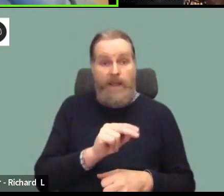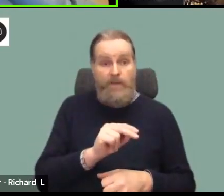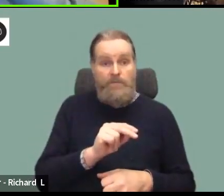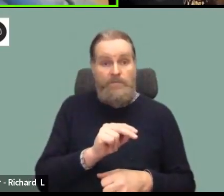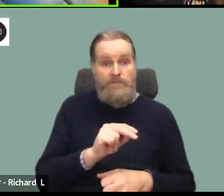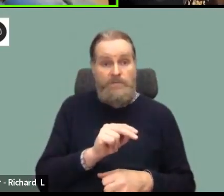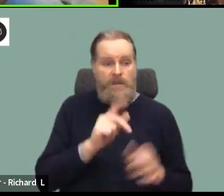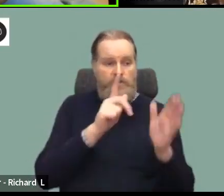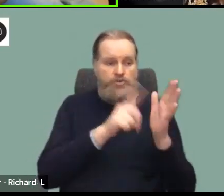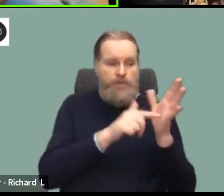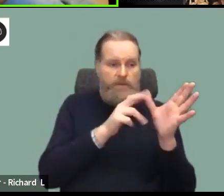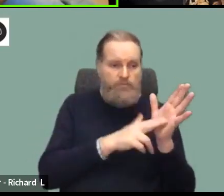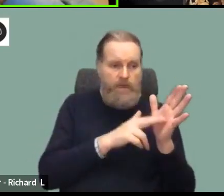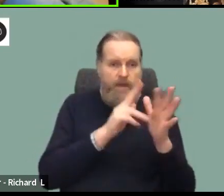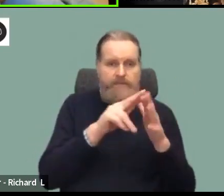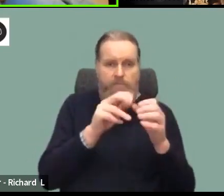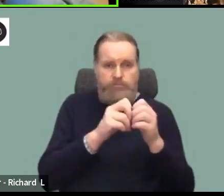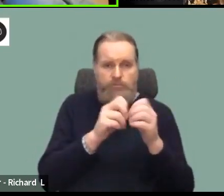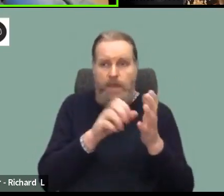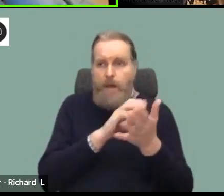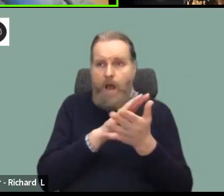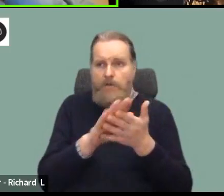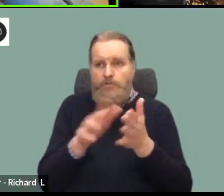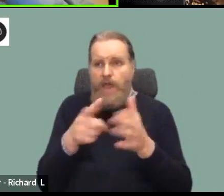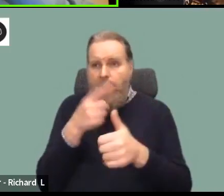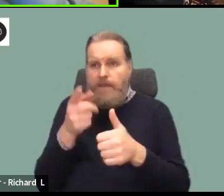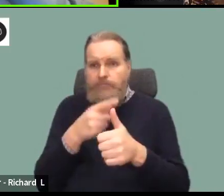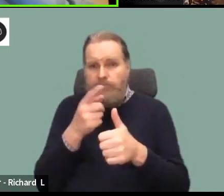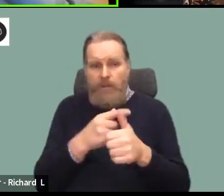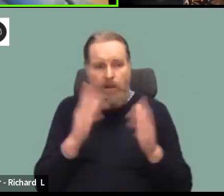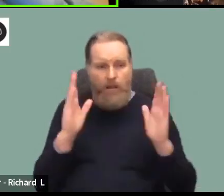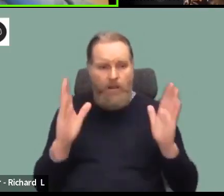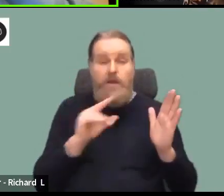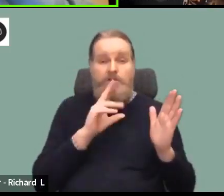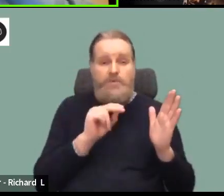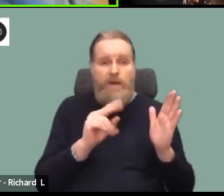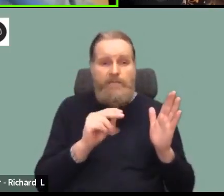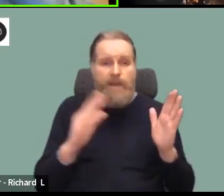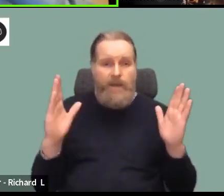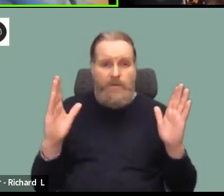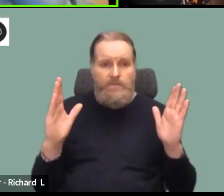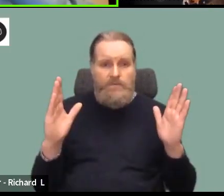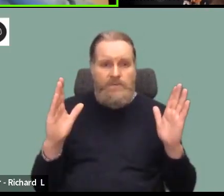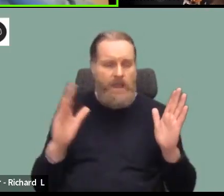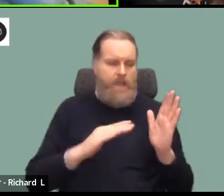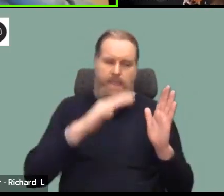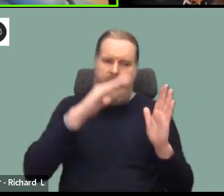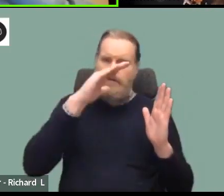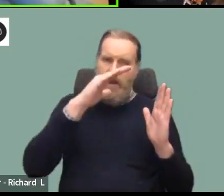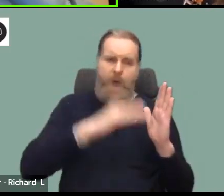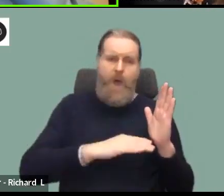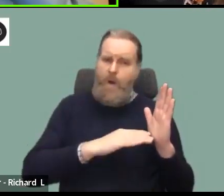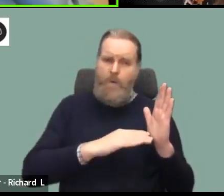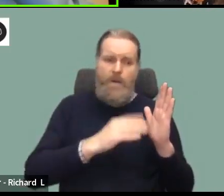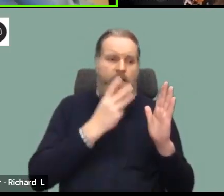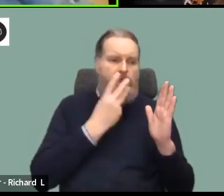context, the 12, or 20 context, the 12, or 20, pounds over s context, the 12, or 20, pounds over a four month period is over a four month period is a significantly lower. amount